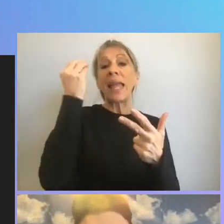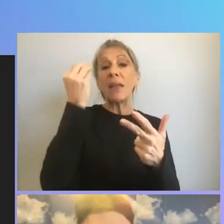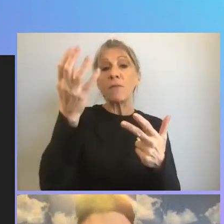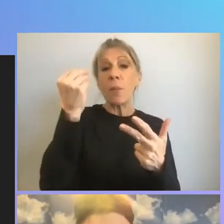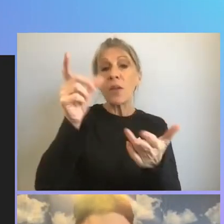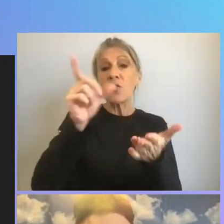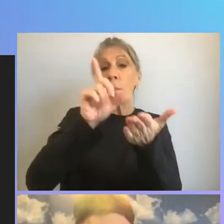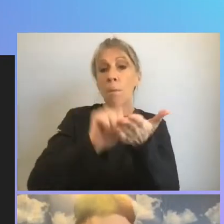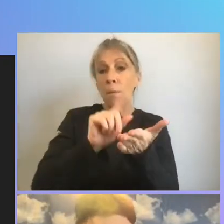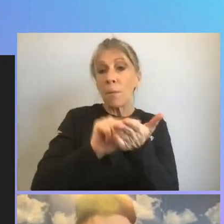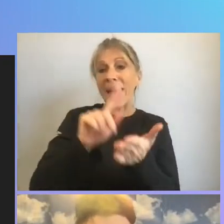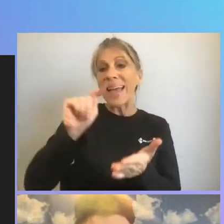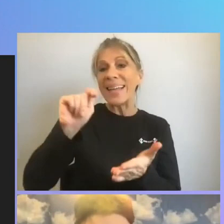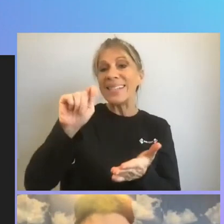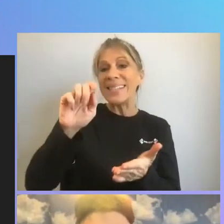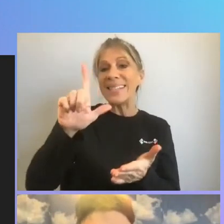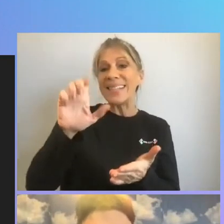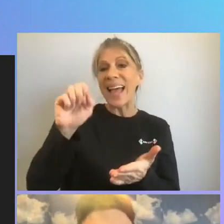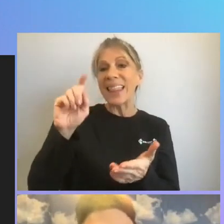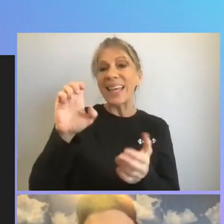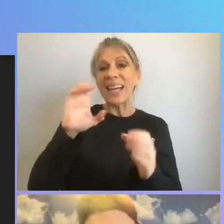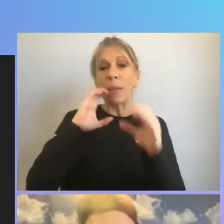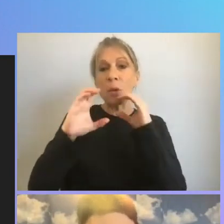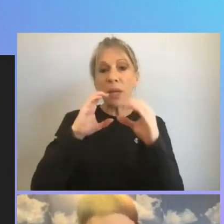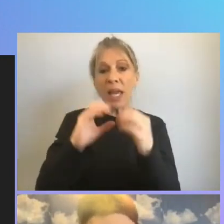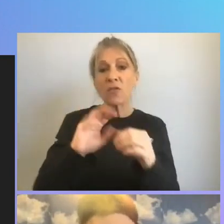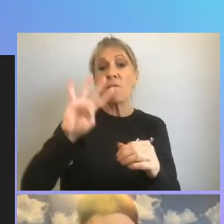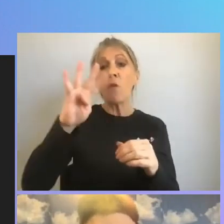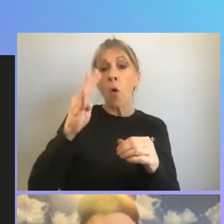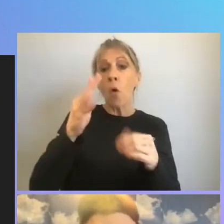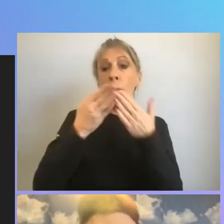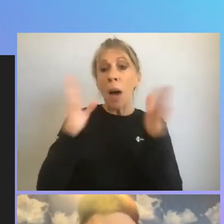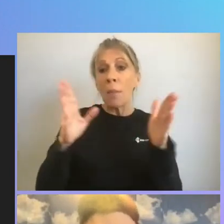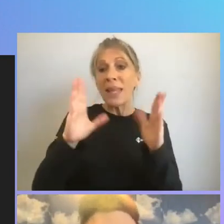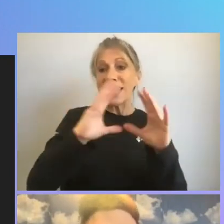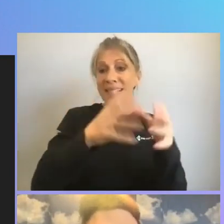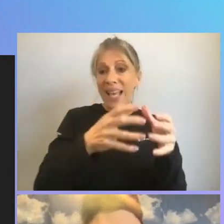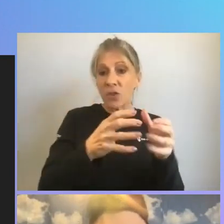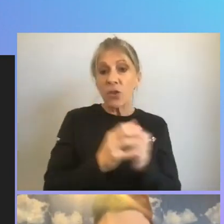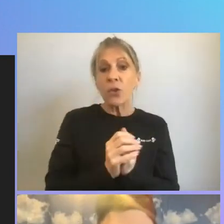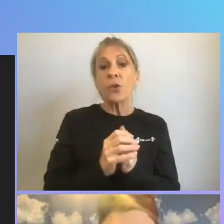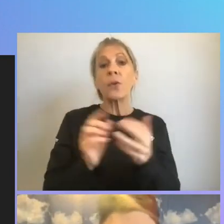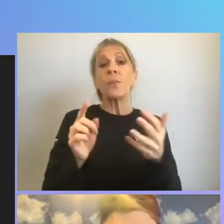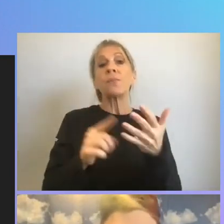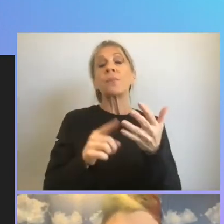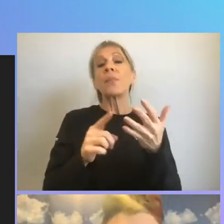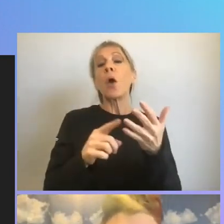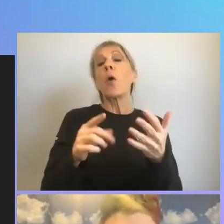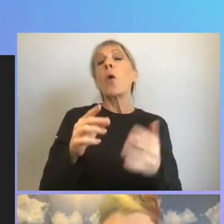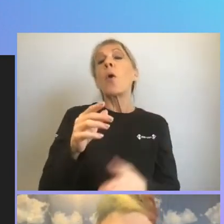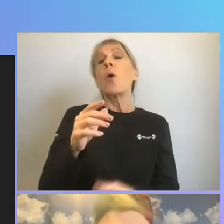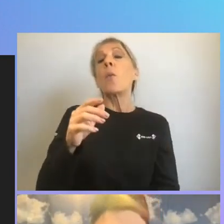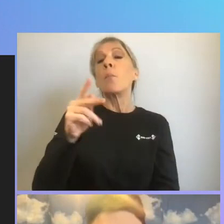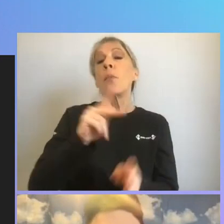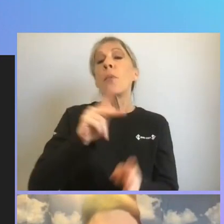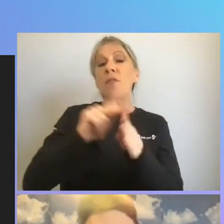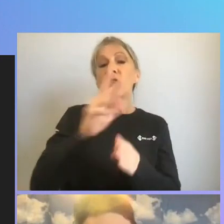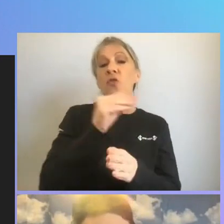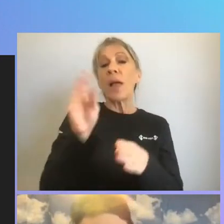telecommunications. The fourth is public sector, the fifth is professional and business